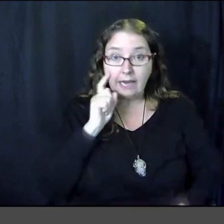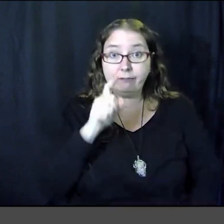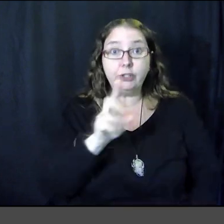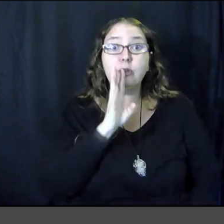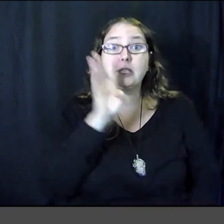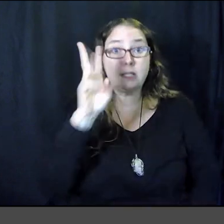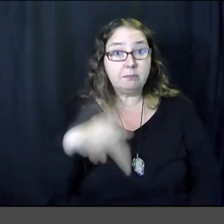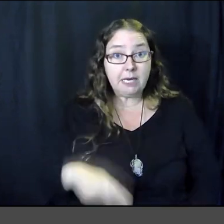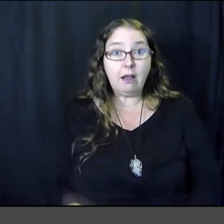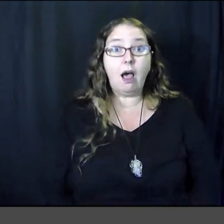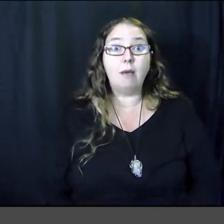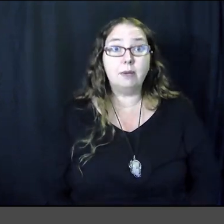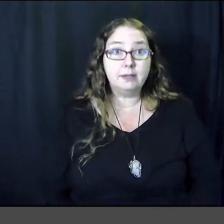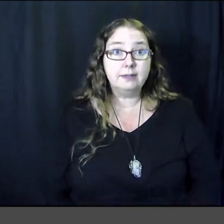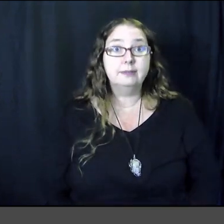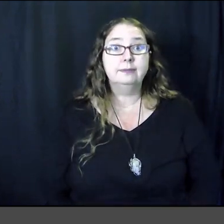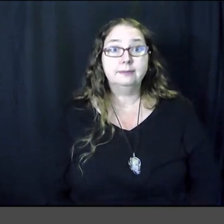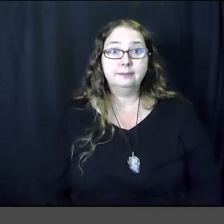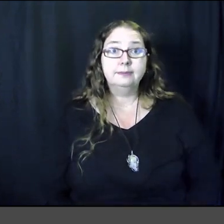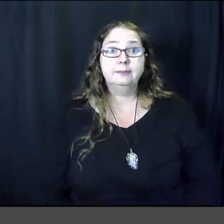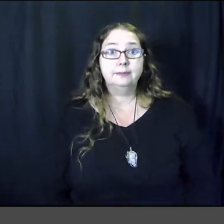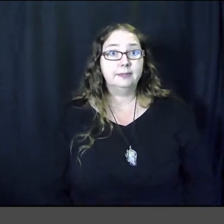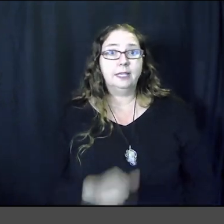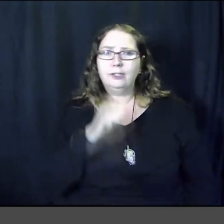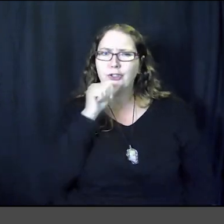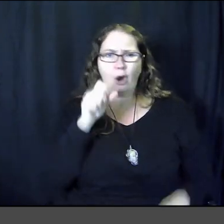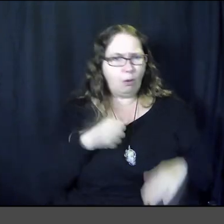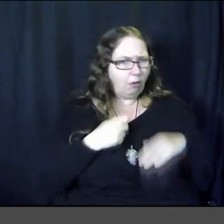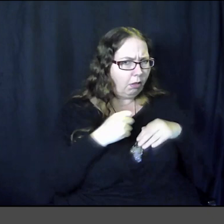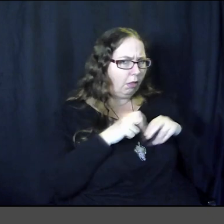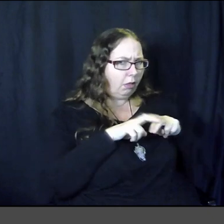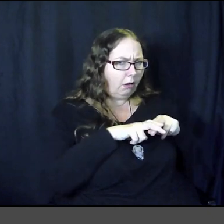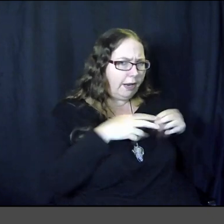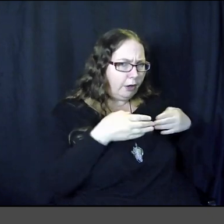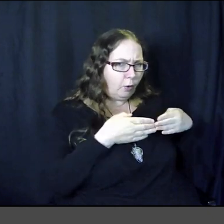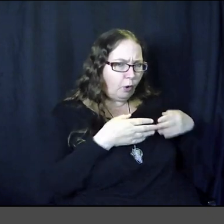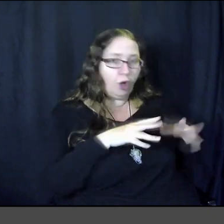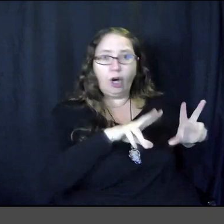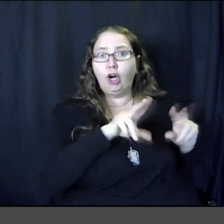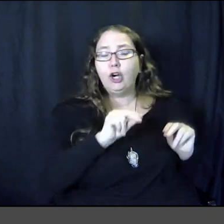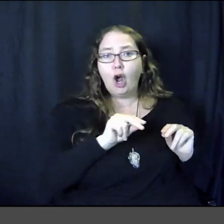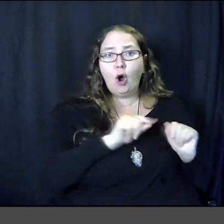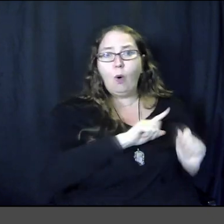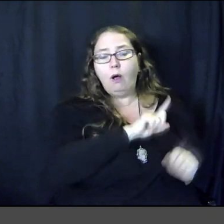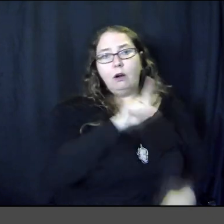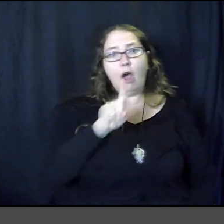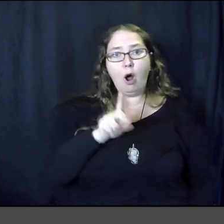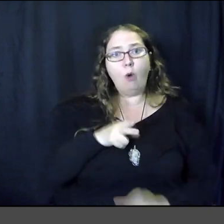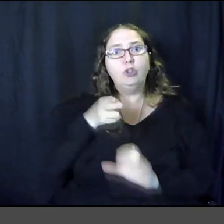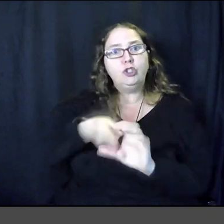BY YOUR SELF OR TO PUT A GROUP TOGETHER, GET A STRING BASS AND CONGAS AND A SAXOPHONE AND GO BIG.